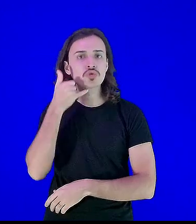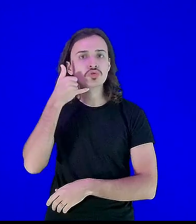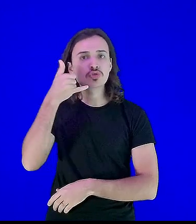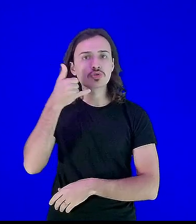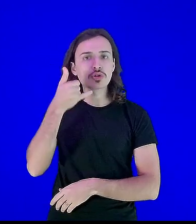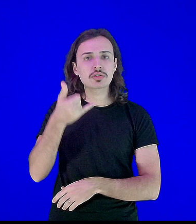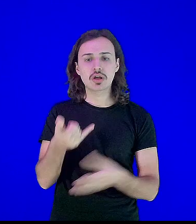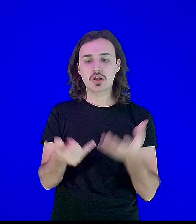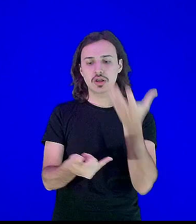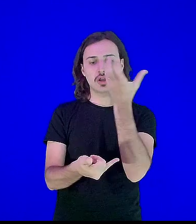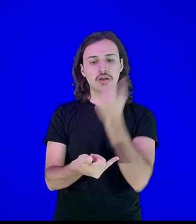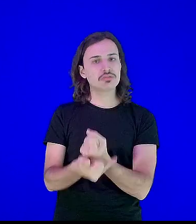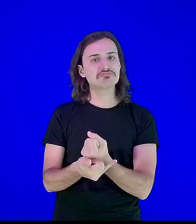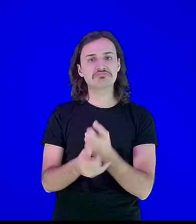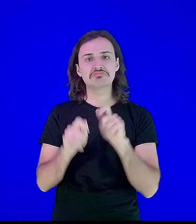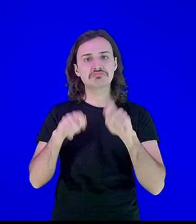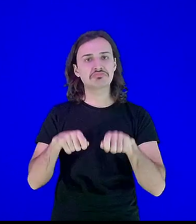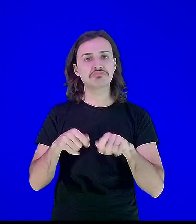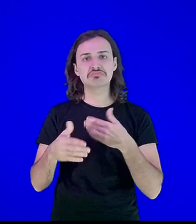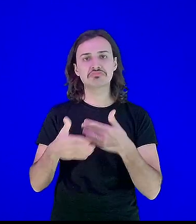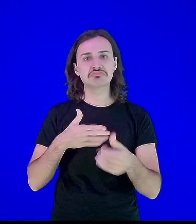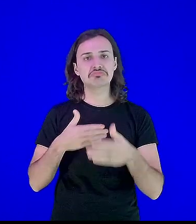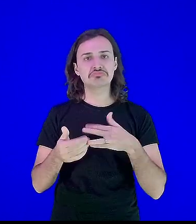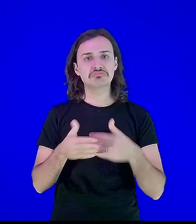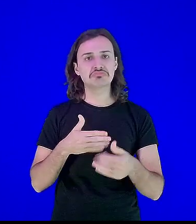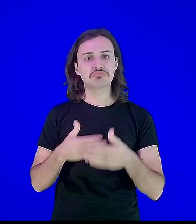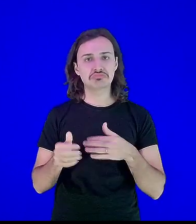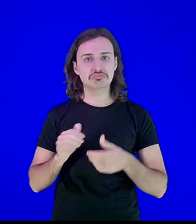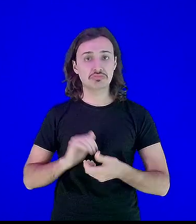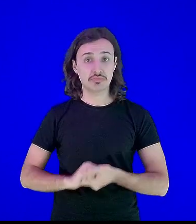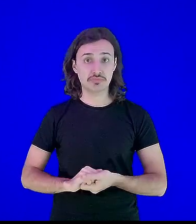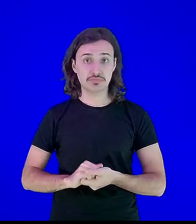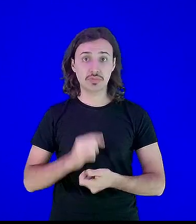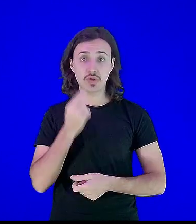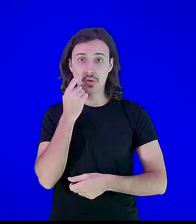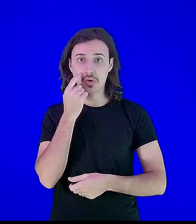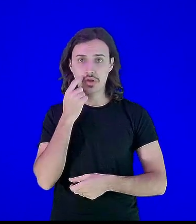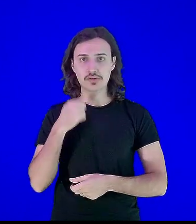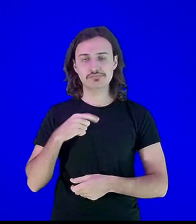so, I'm going to create one by clicking on this button down here